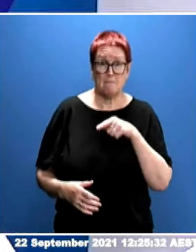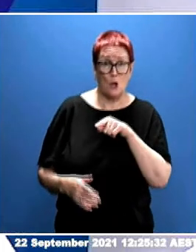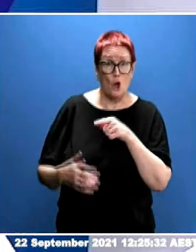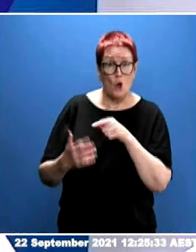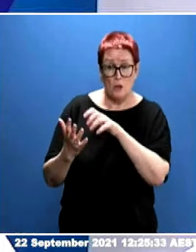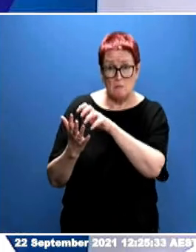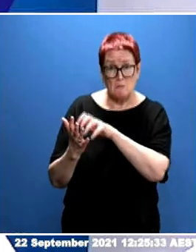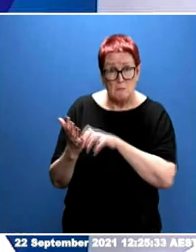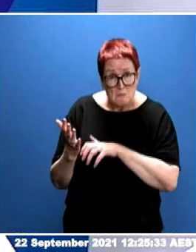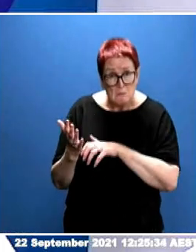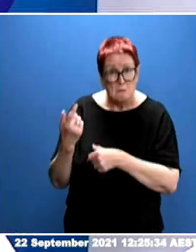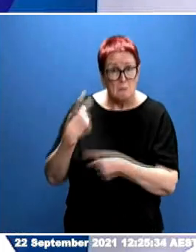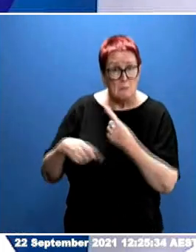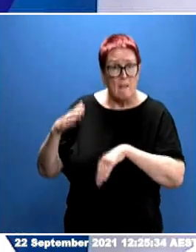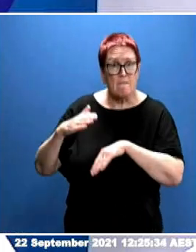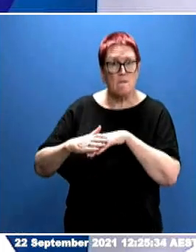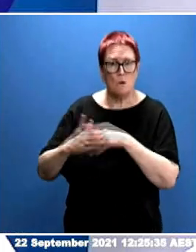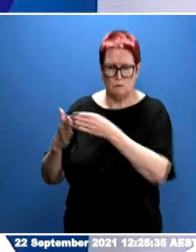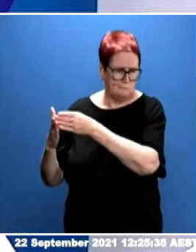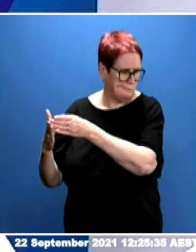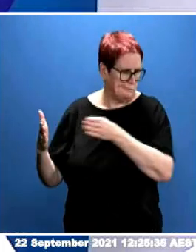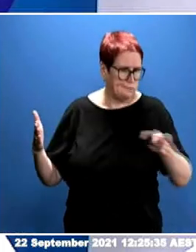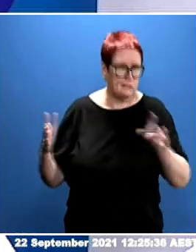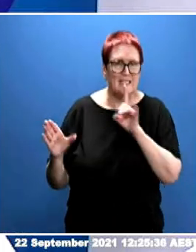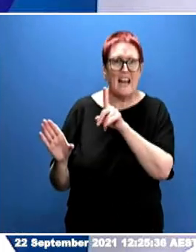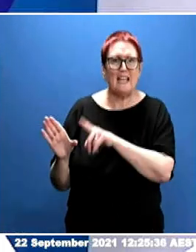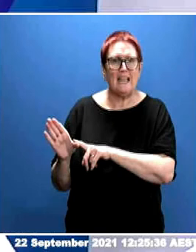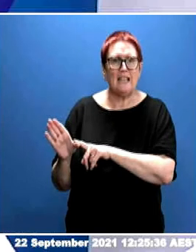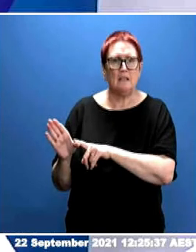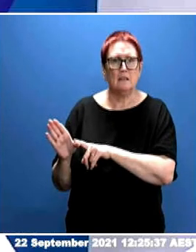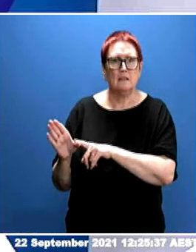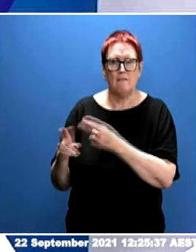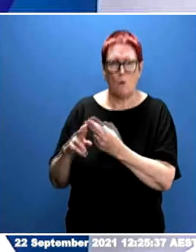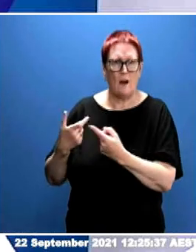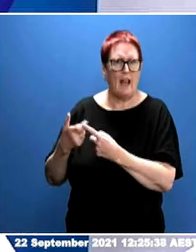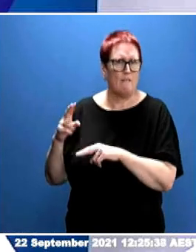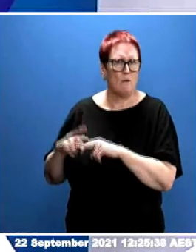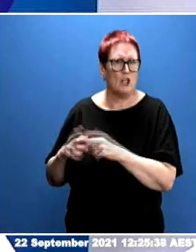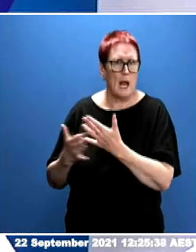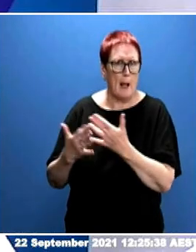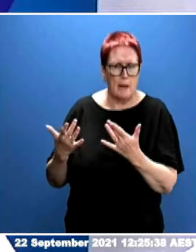of the 10-year life of the facility, but the information in that statement